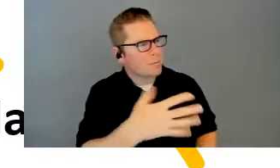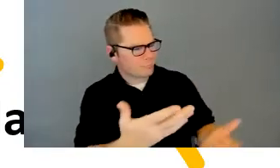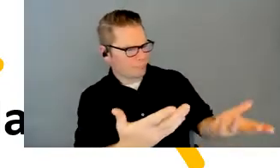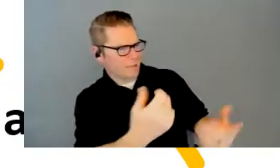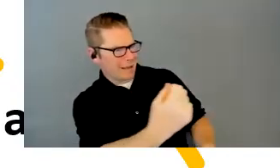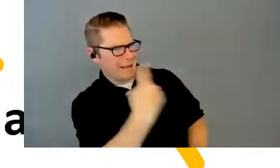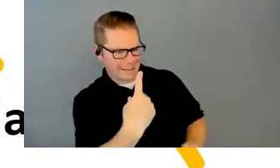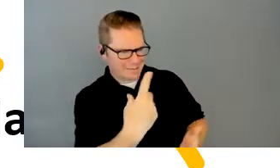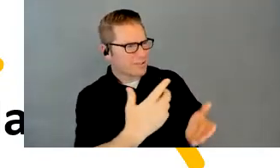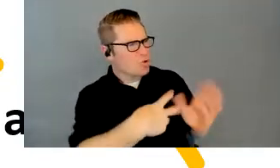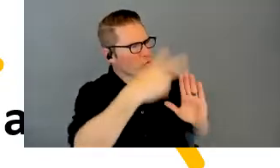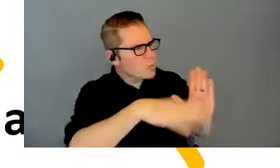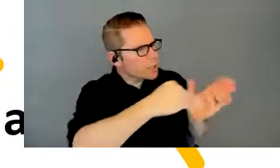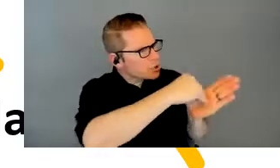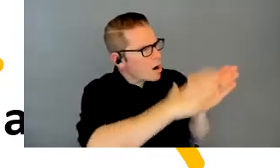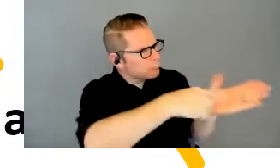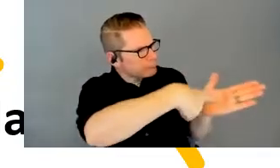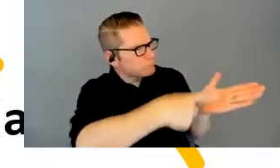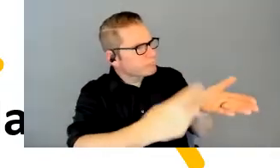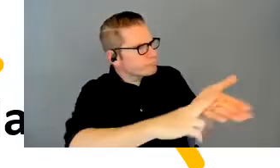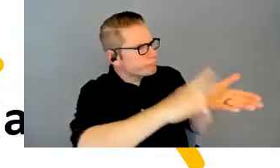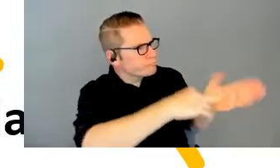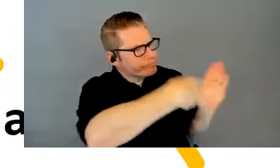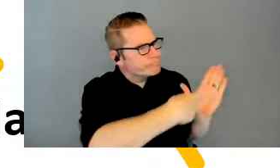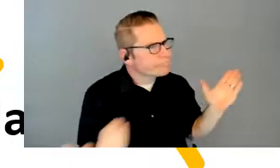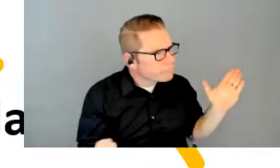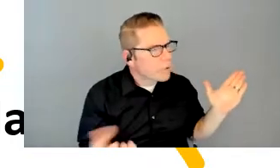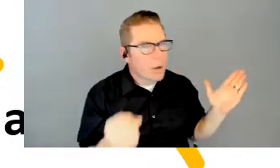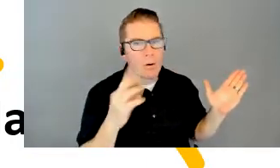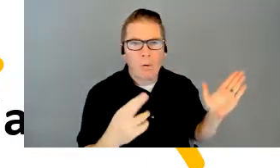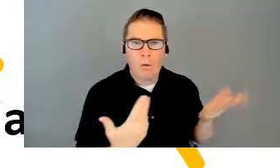but they don't do that they very graciously answer our questions